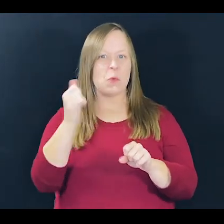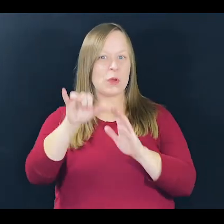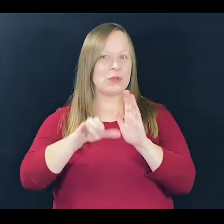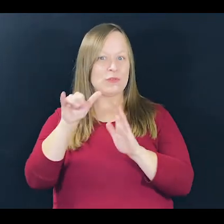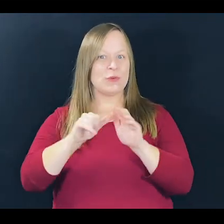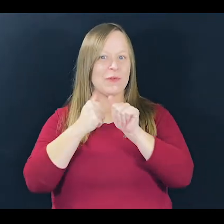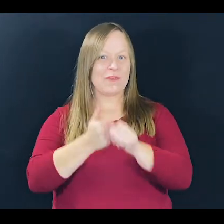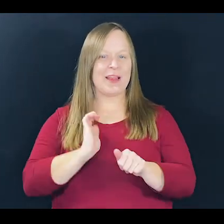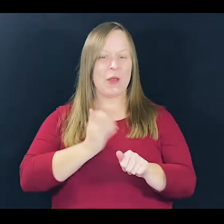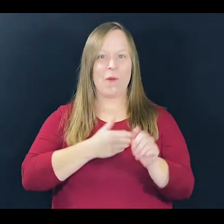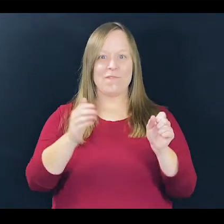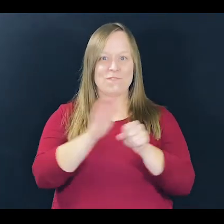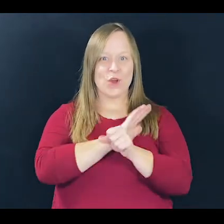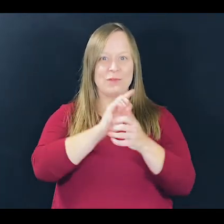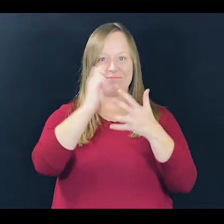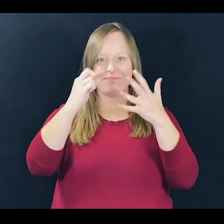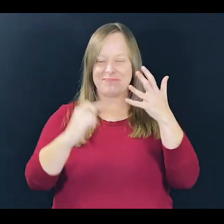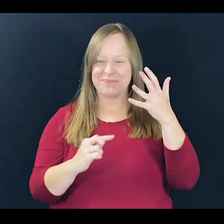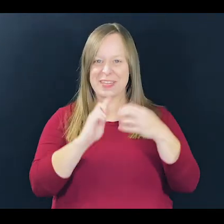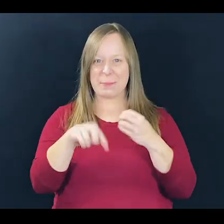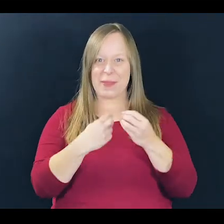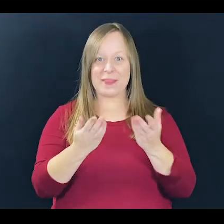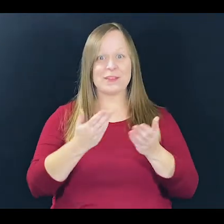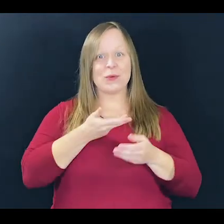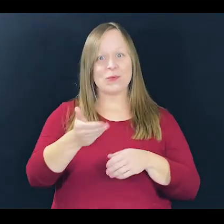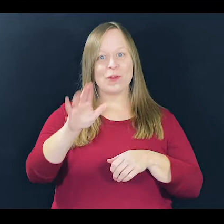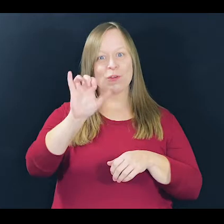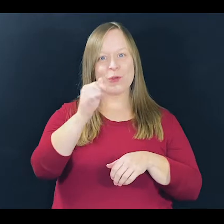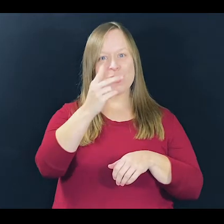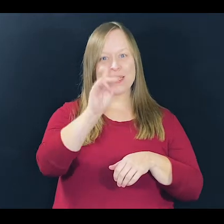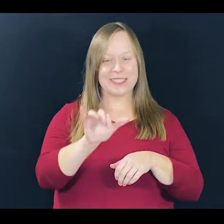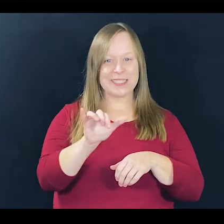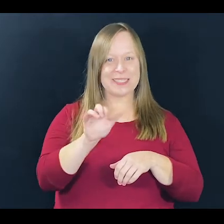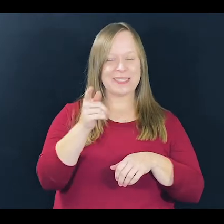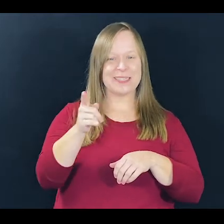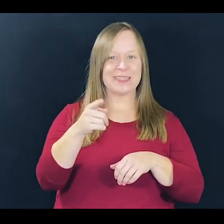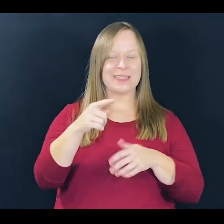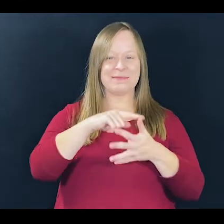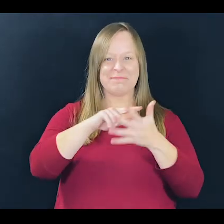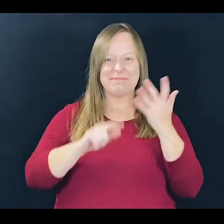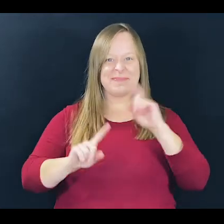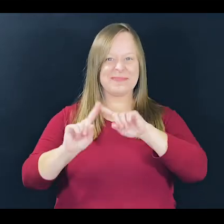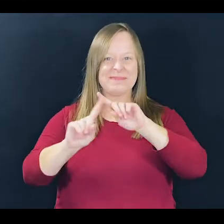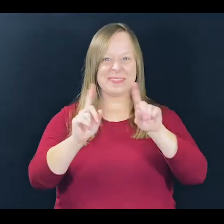YouTube to follow our full series! We now welcome Christy Asbee, PAAT, PATBI and